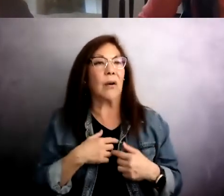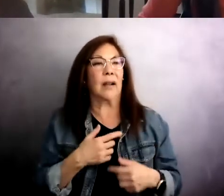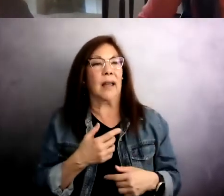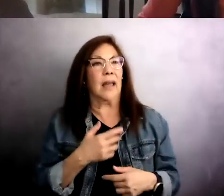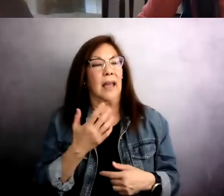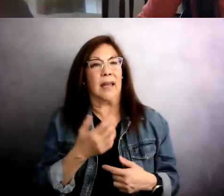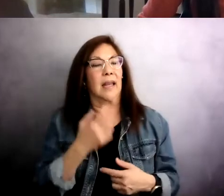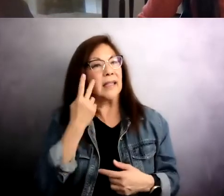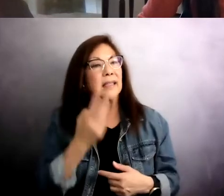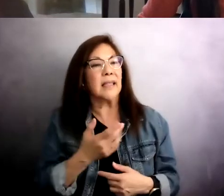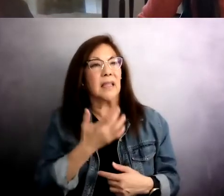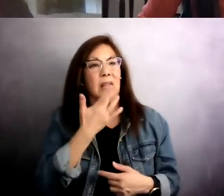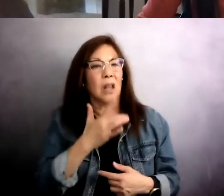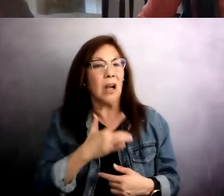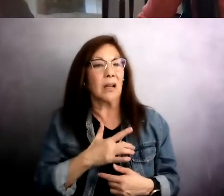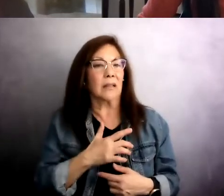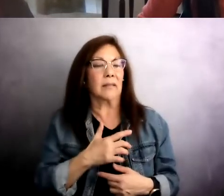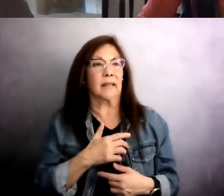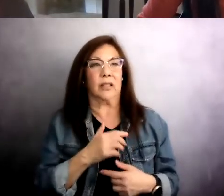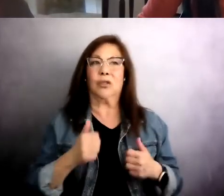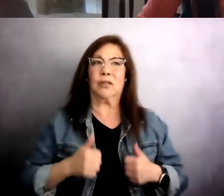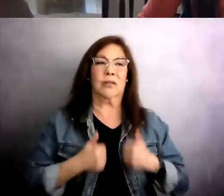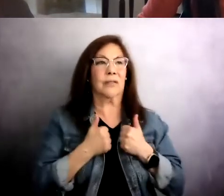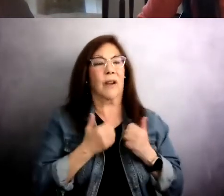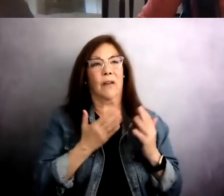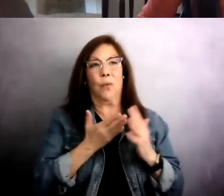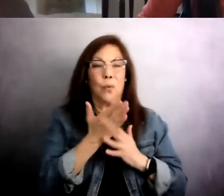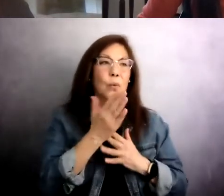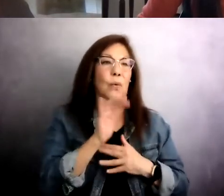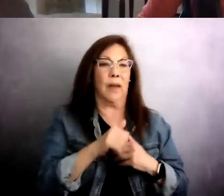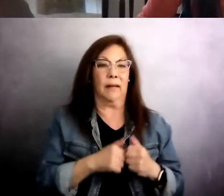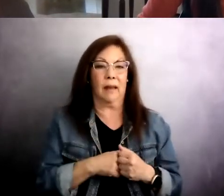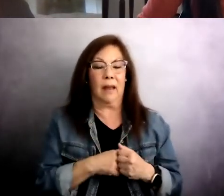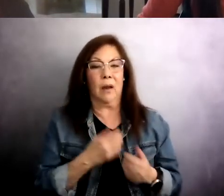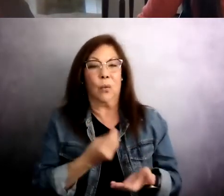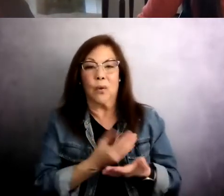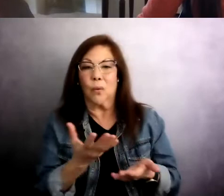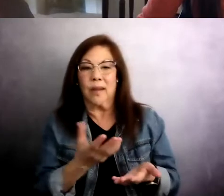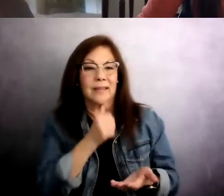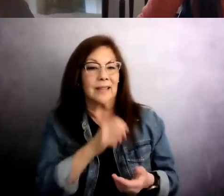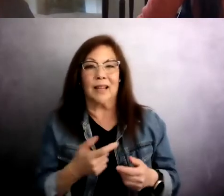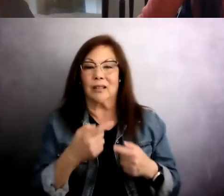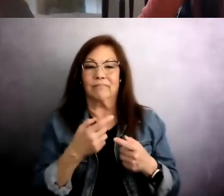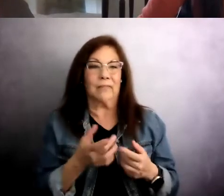the lock that put her in that place, where the waste is not a tragedy but something more